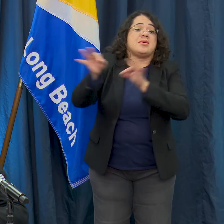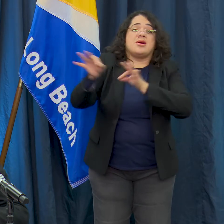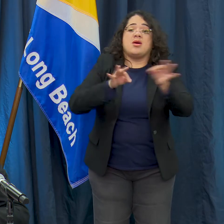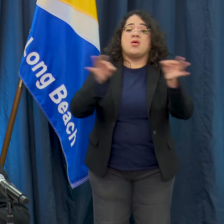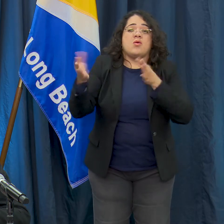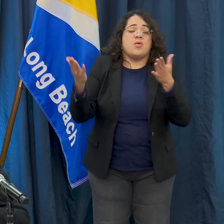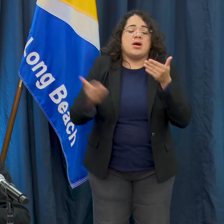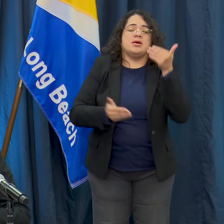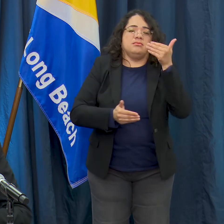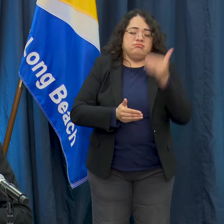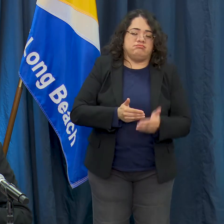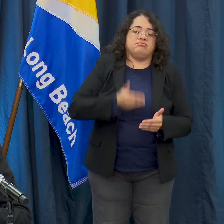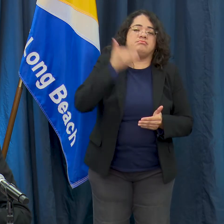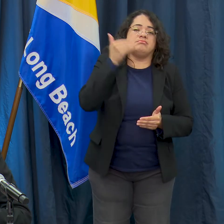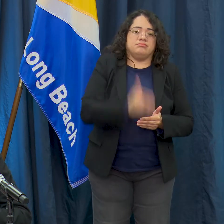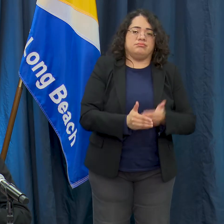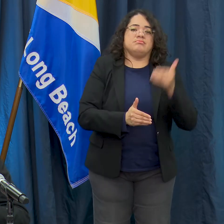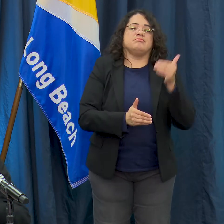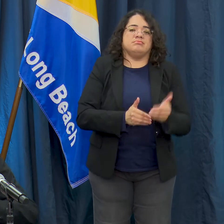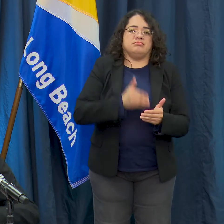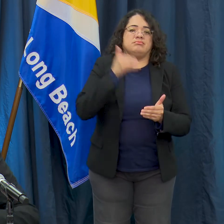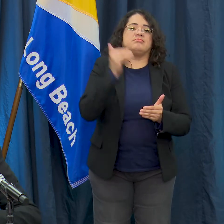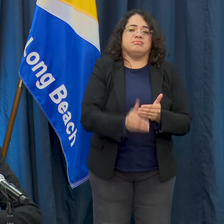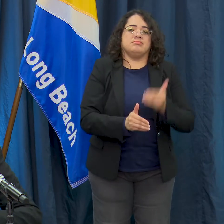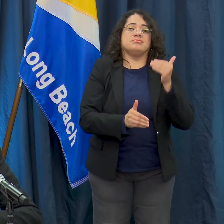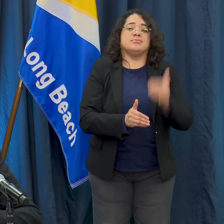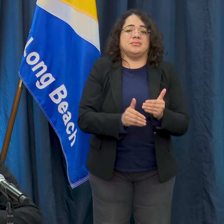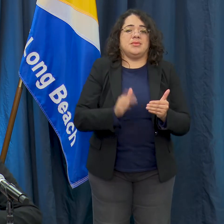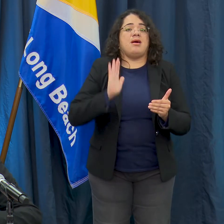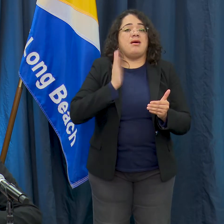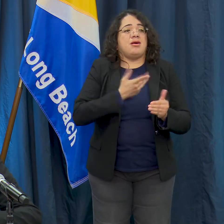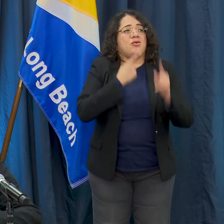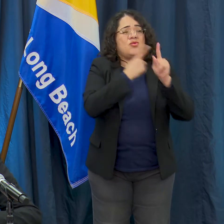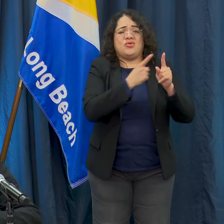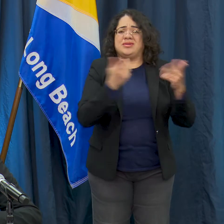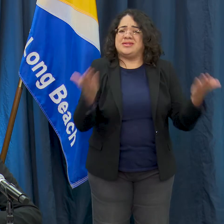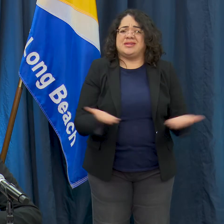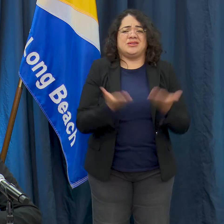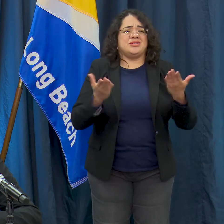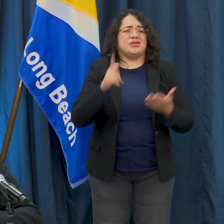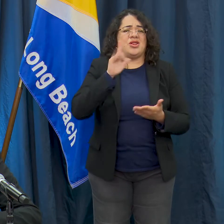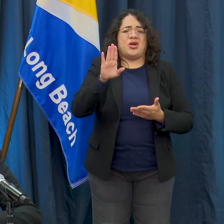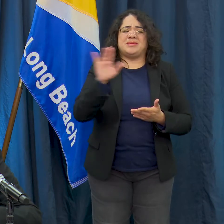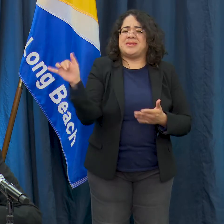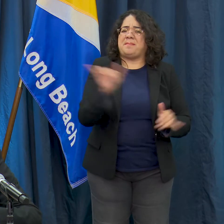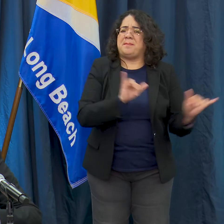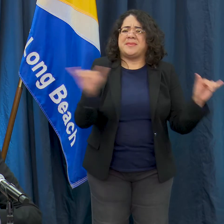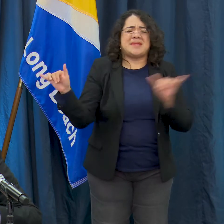reopening which is what we're attempting to do and so unfortunately sports